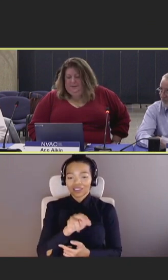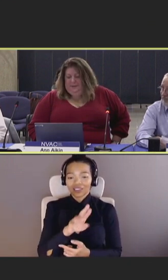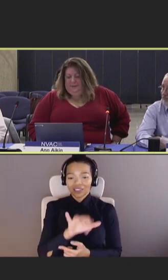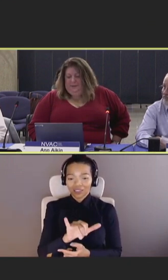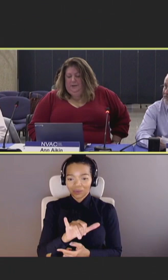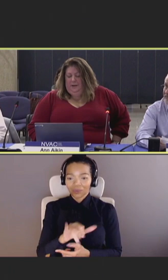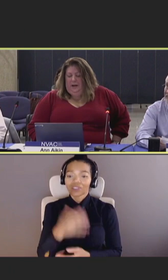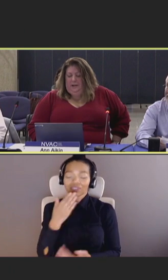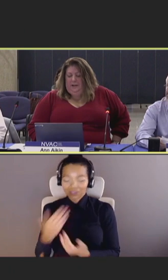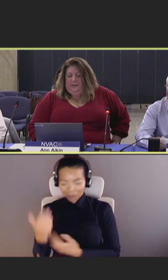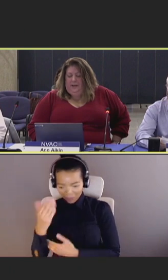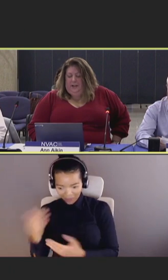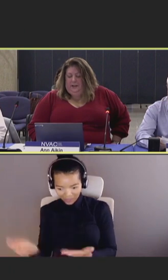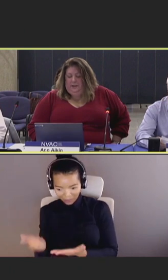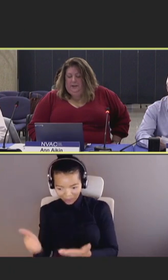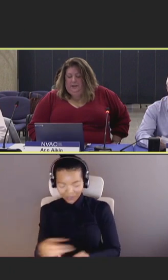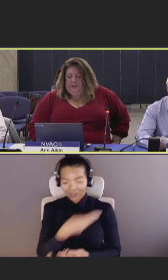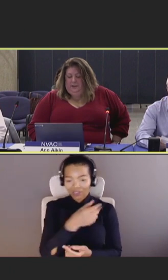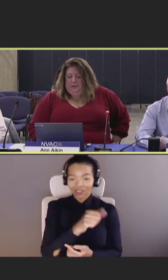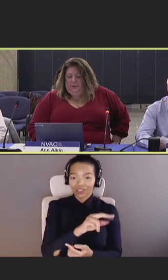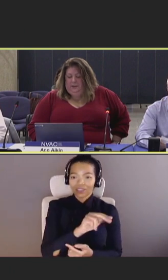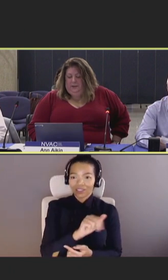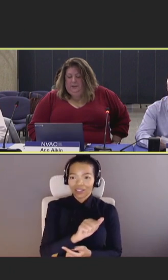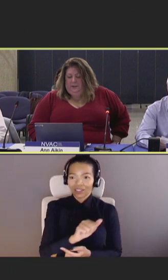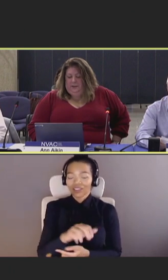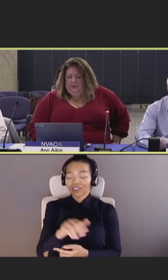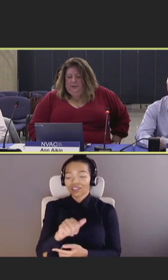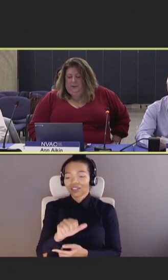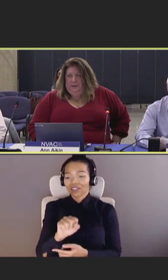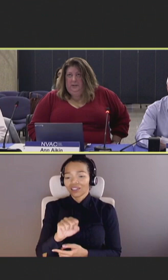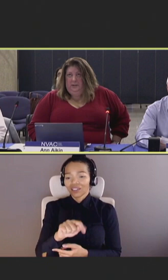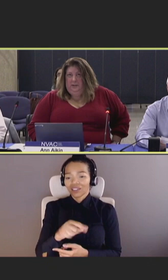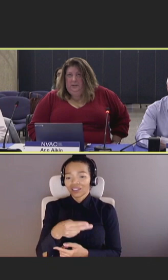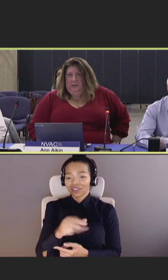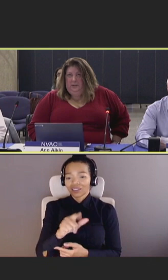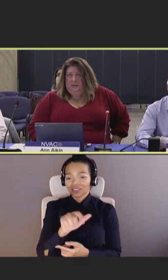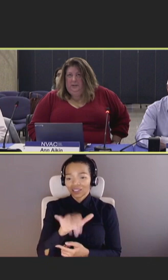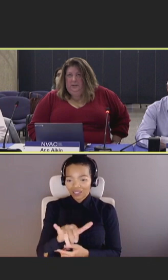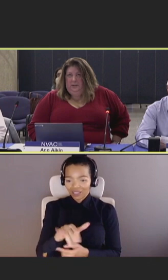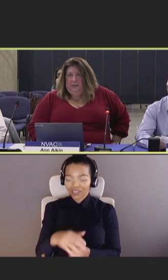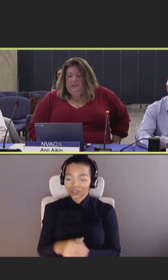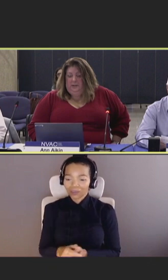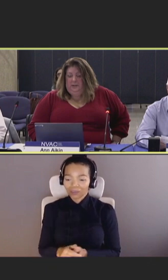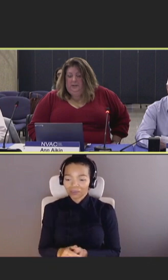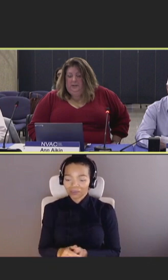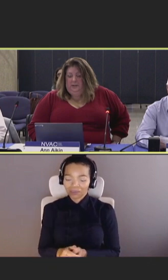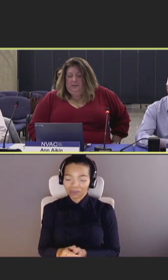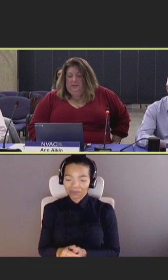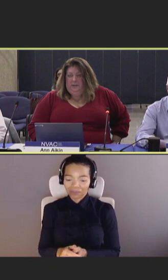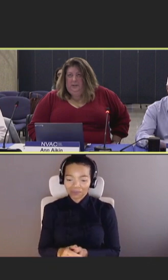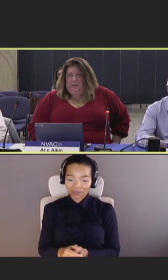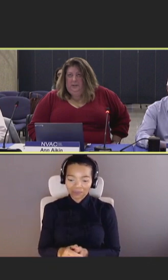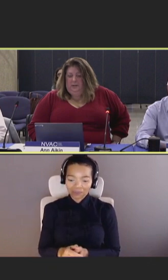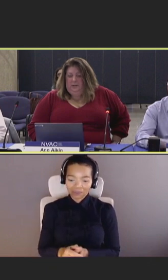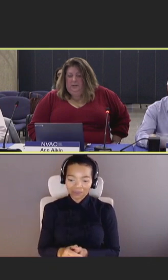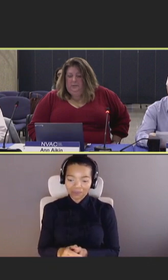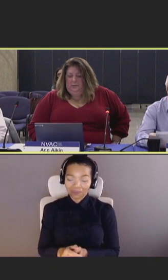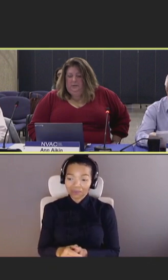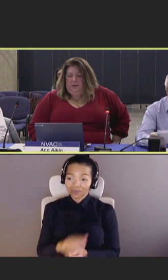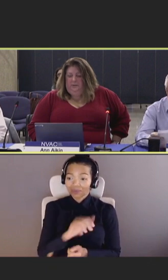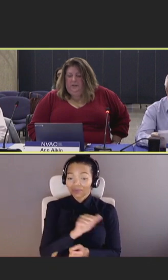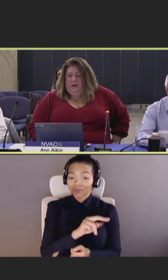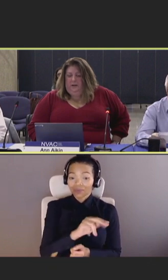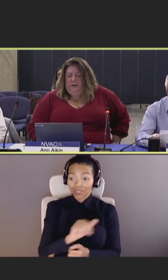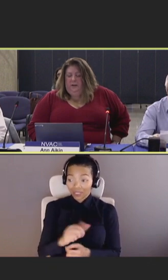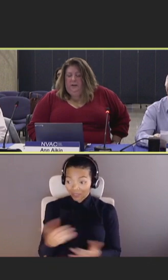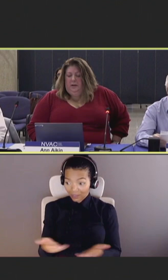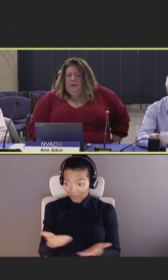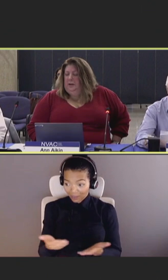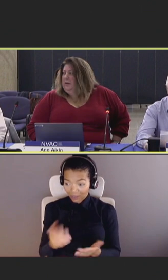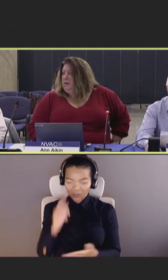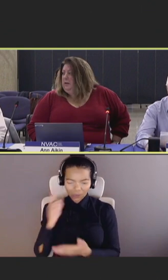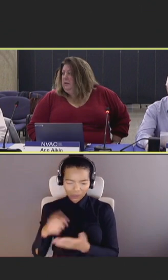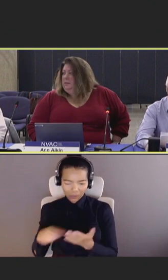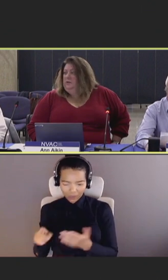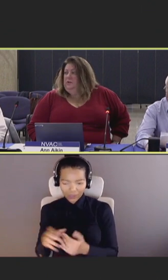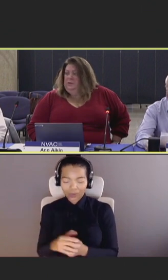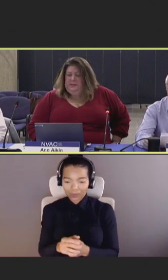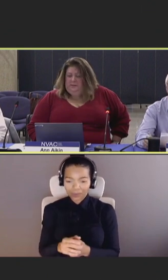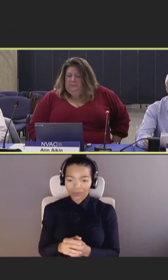Ann Aikin: Good morning. Hana El Sahly. Hana, are you on? We'll check for that. Justin Mills